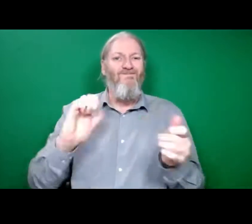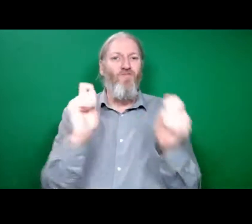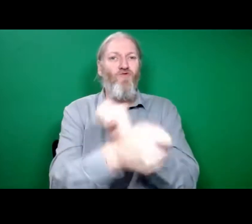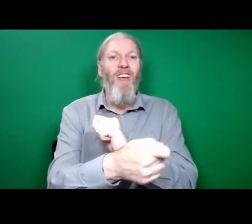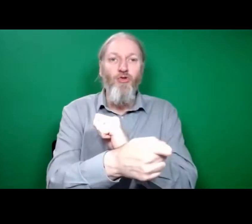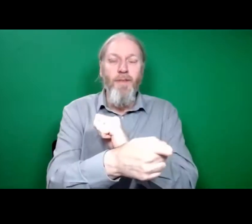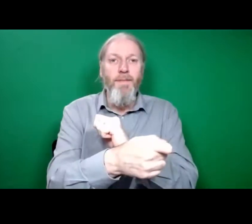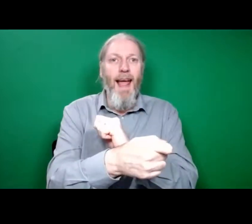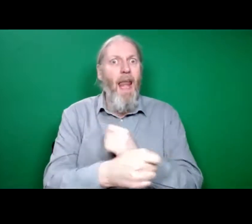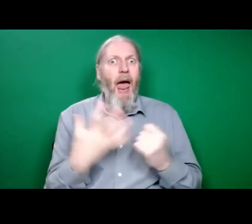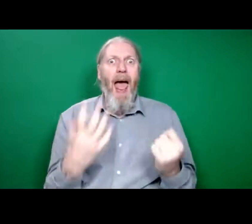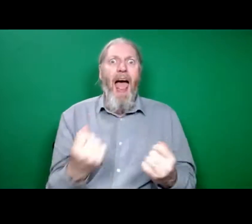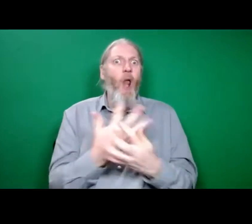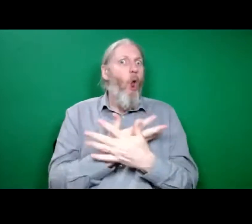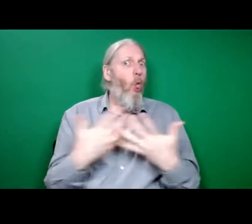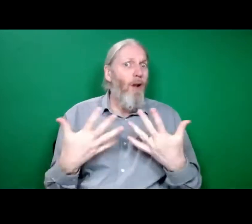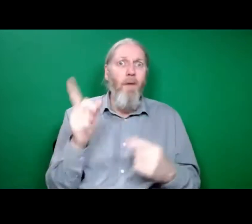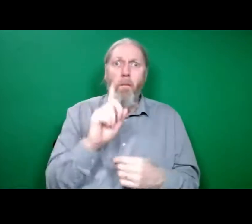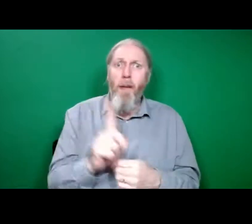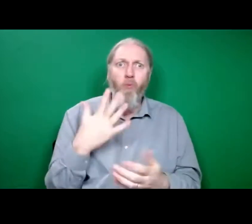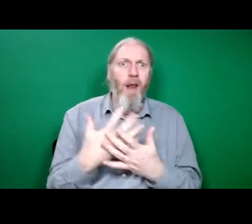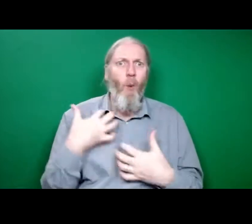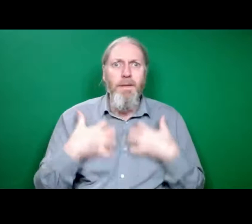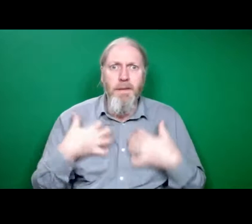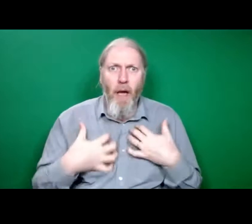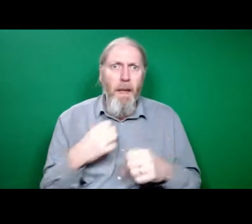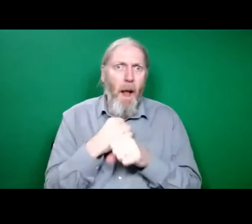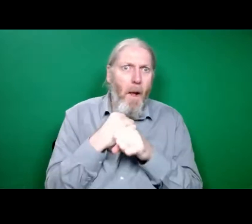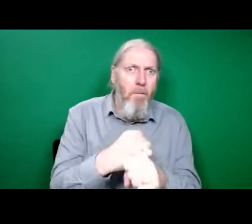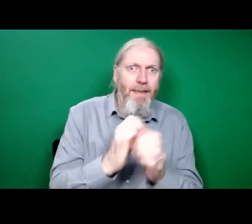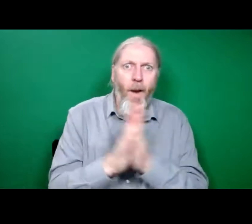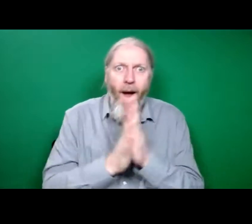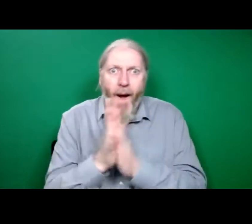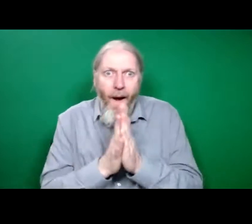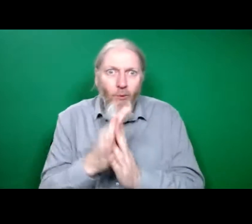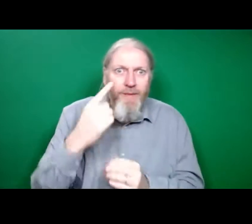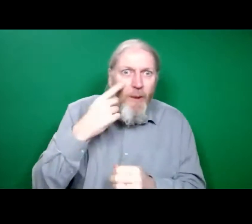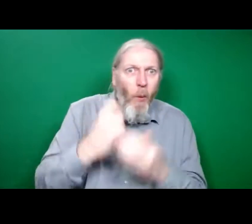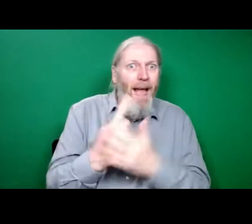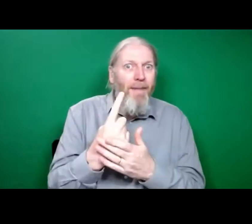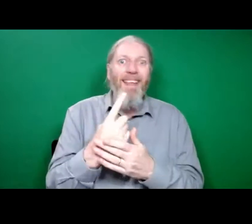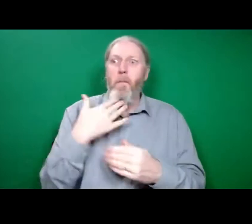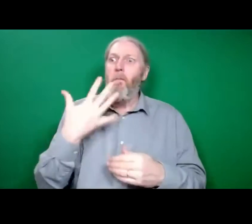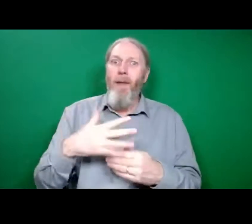Council, we managed to open out the conversation to a broader set of people as possible to really reflect the